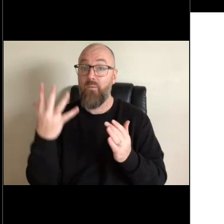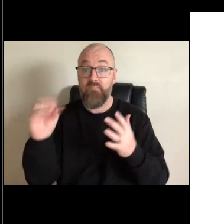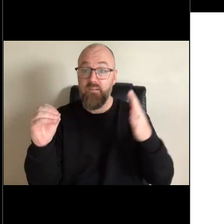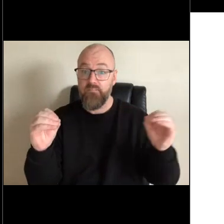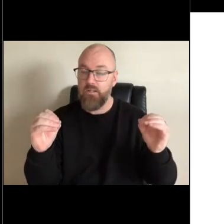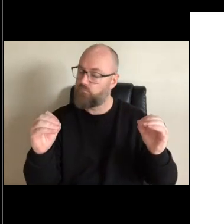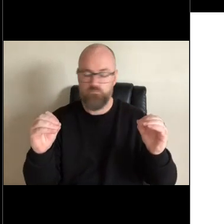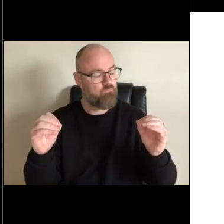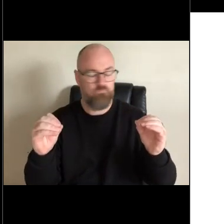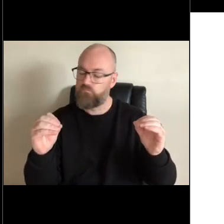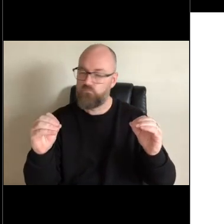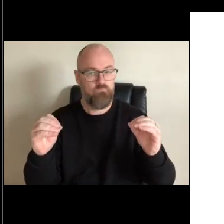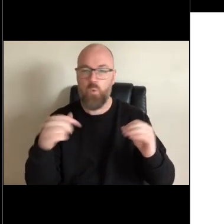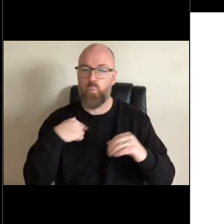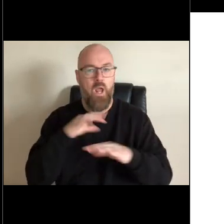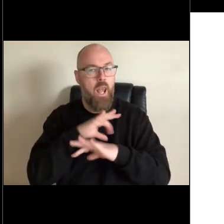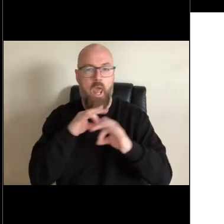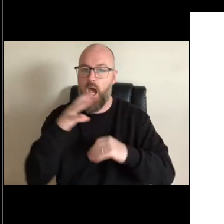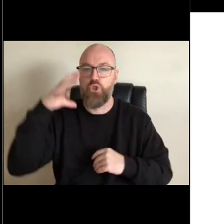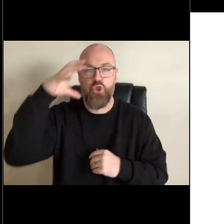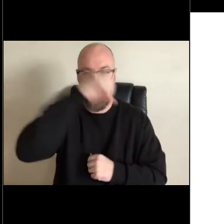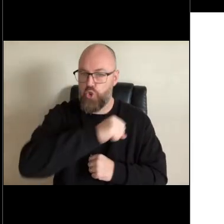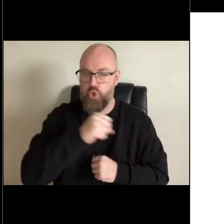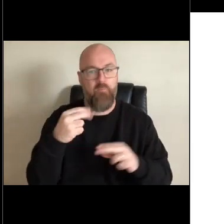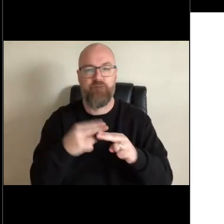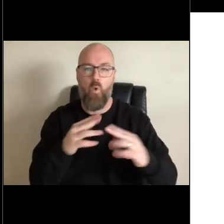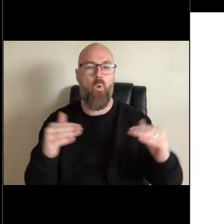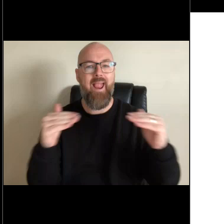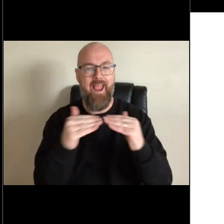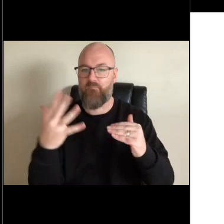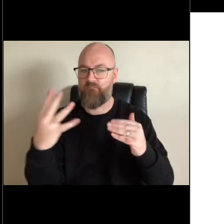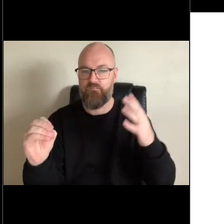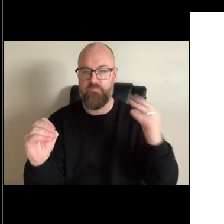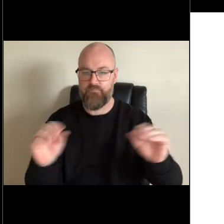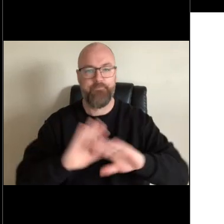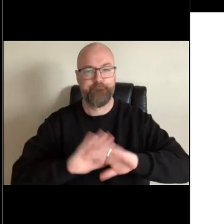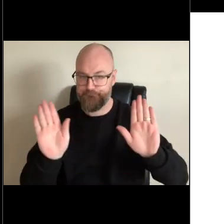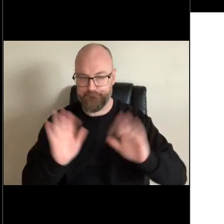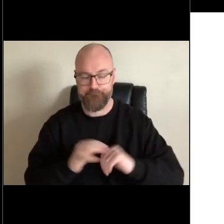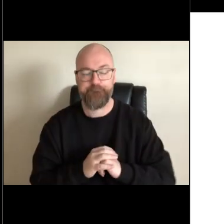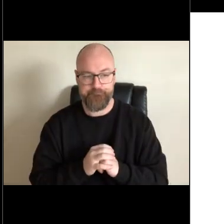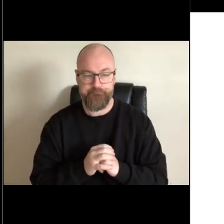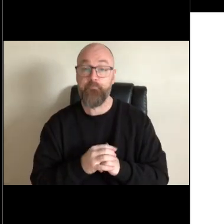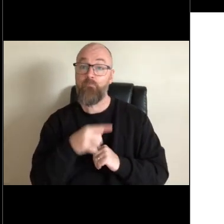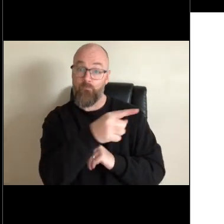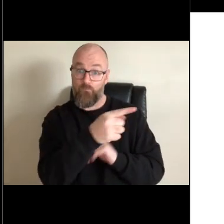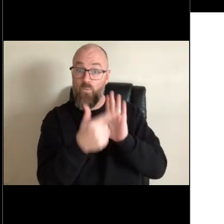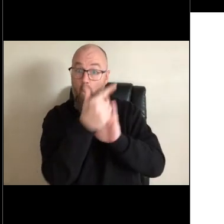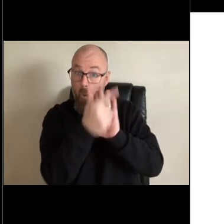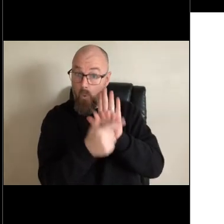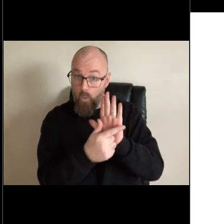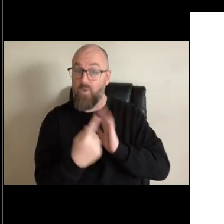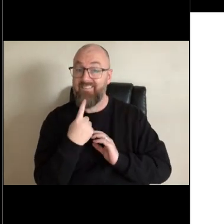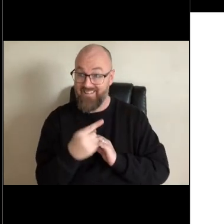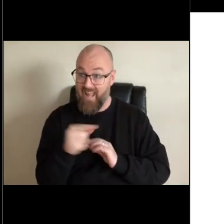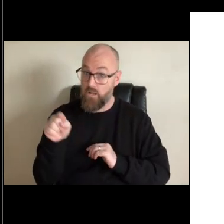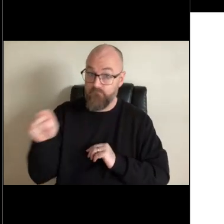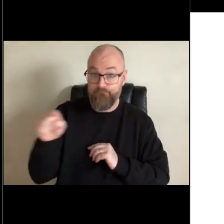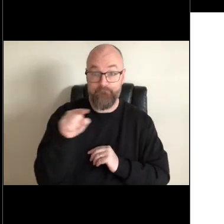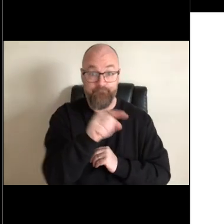equal equal shared parental responsibility the Act does say that parents do have a responsibility um